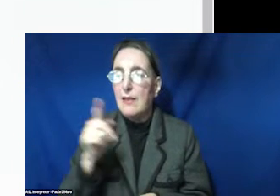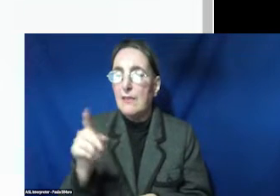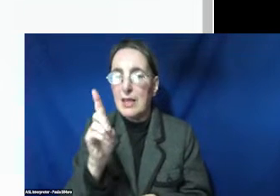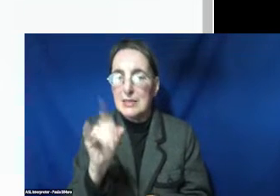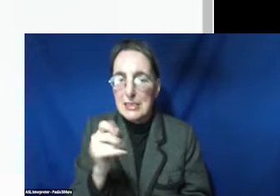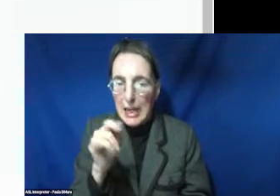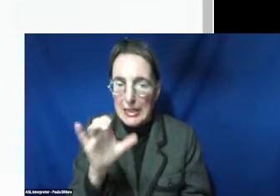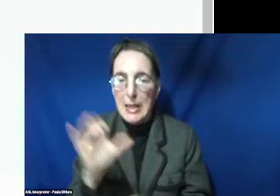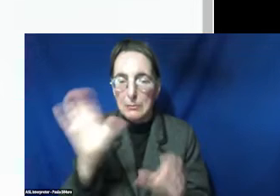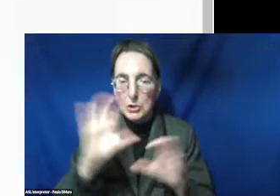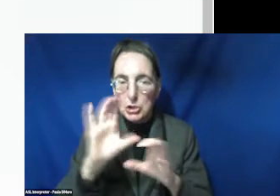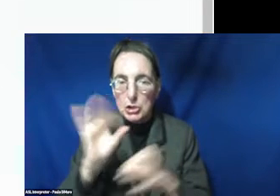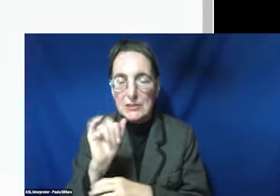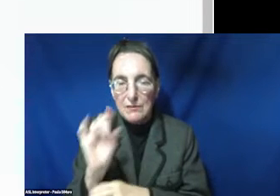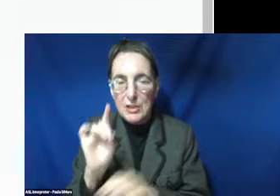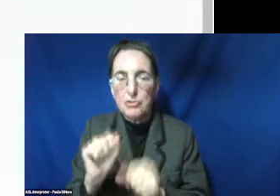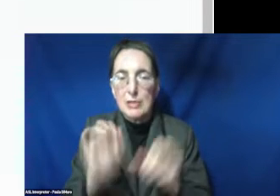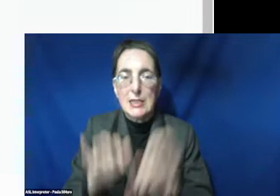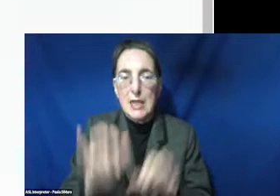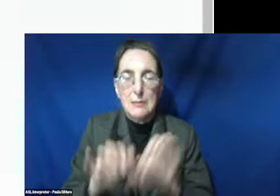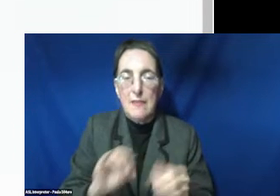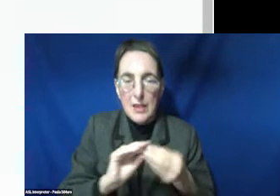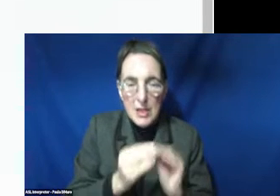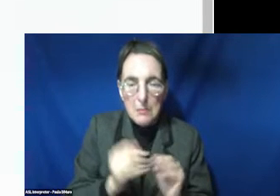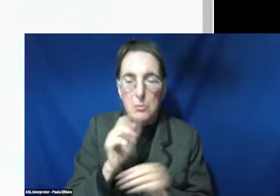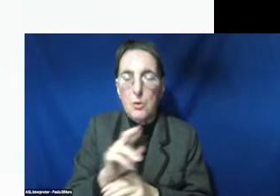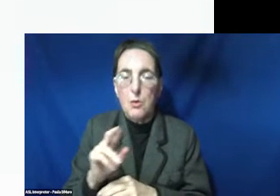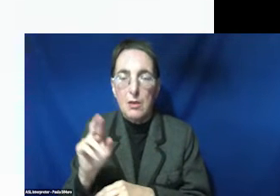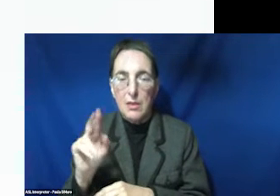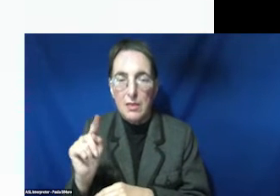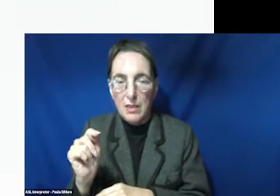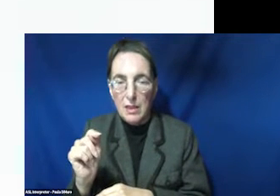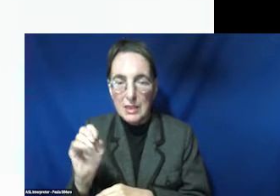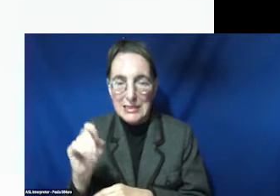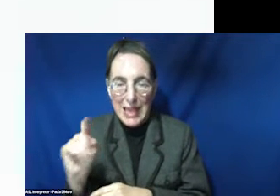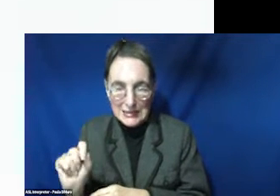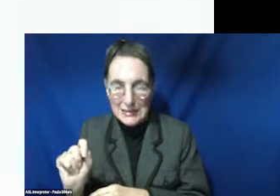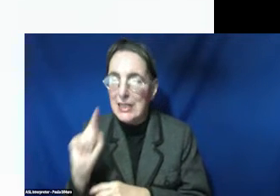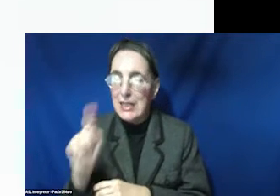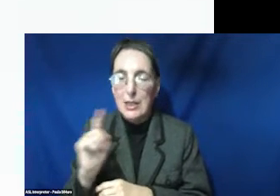So you can type in the number or the text. And it will narrow down your choices for you.